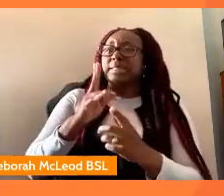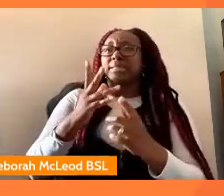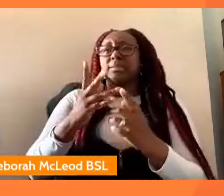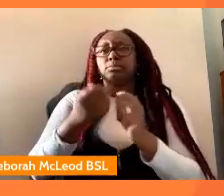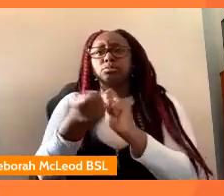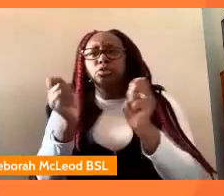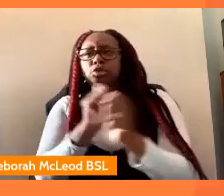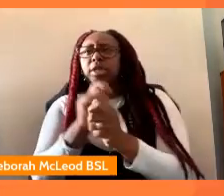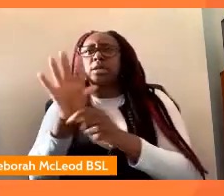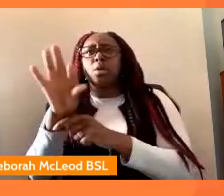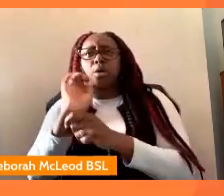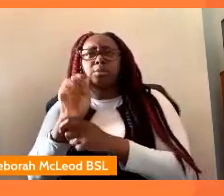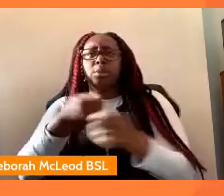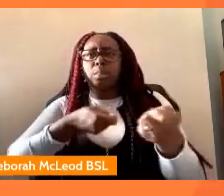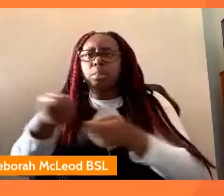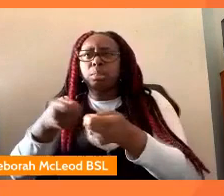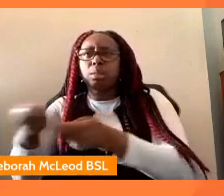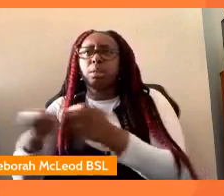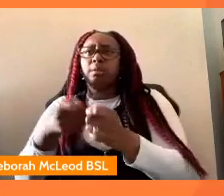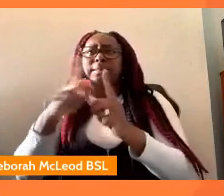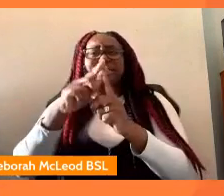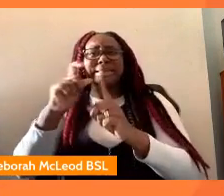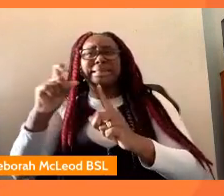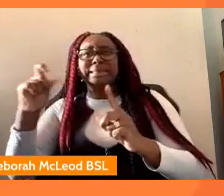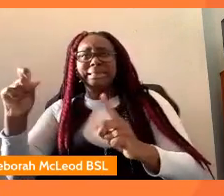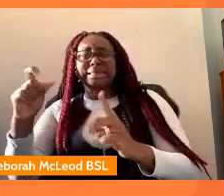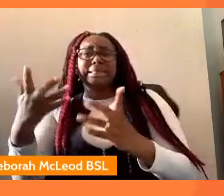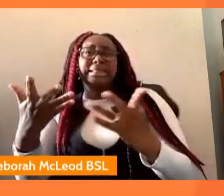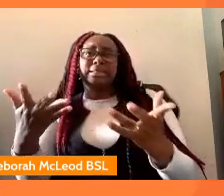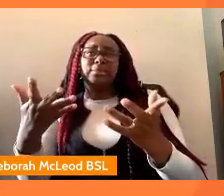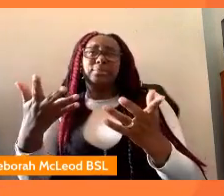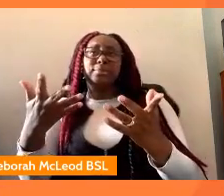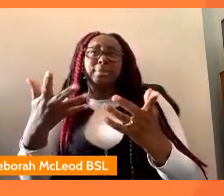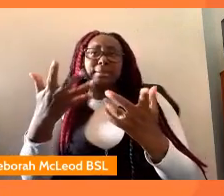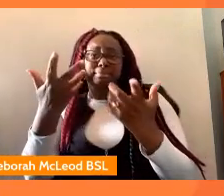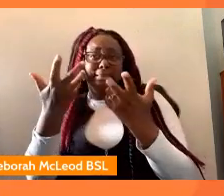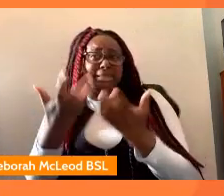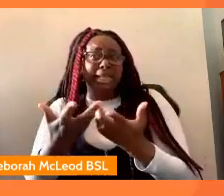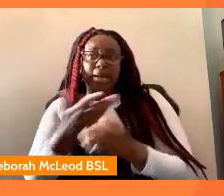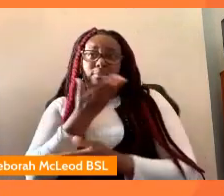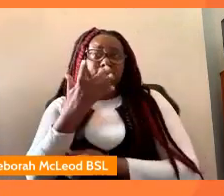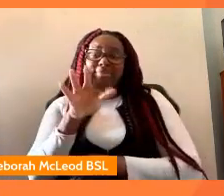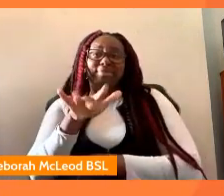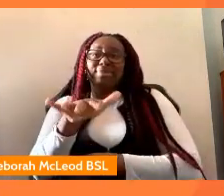distribute digitally at scale which currently doesn't exist. So it is really challenging.